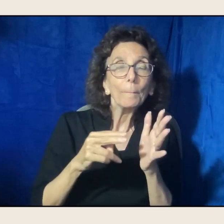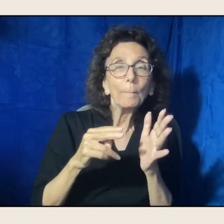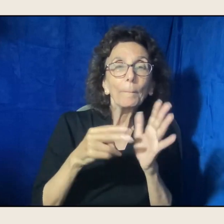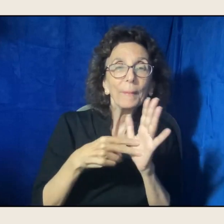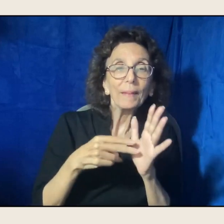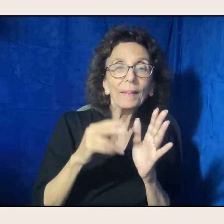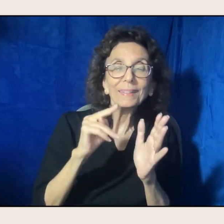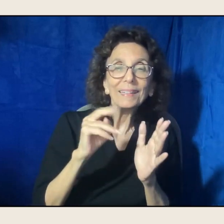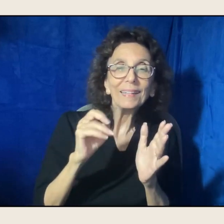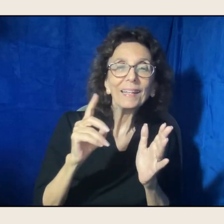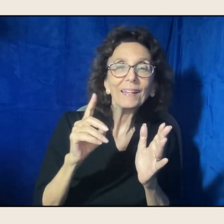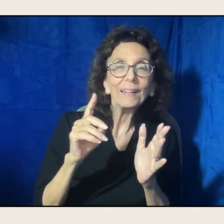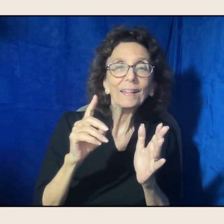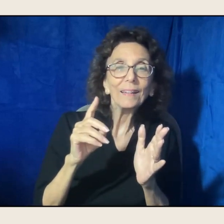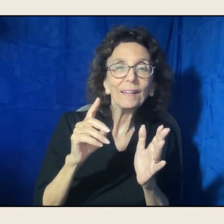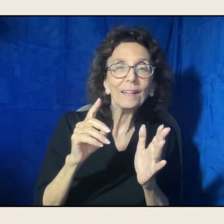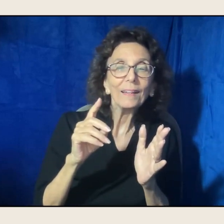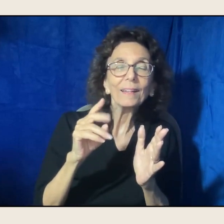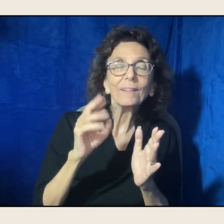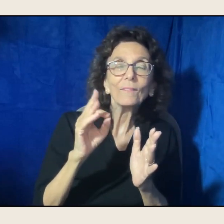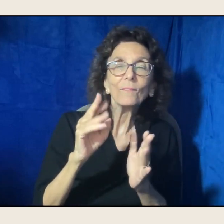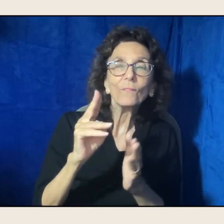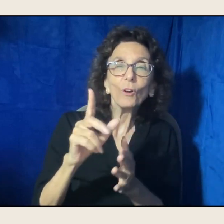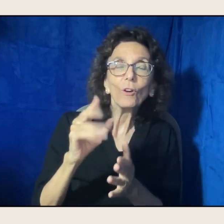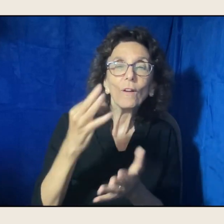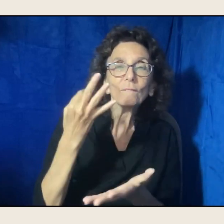"A Small Needful Fact," by Ross Gay.